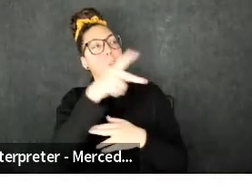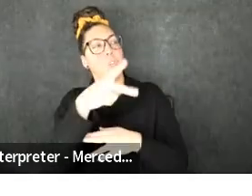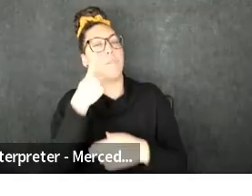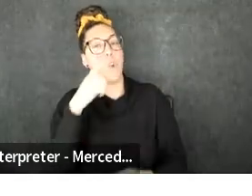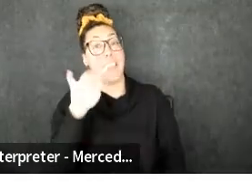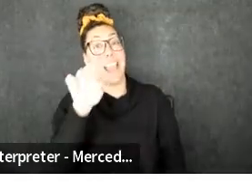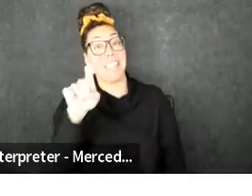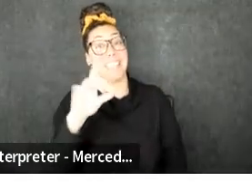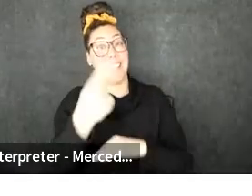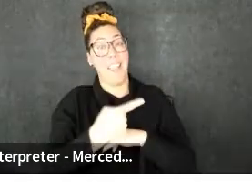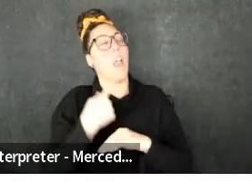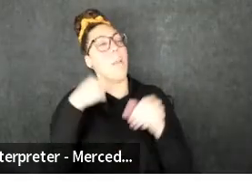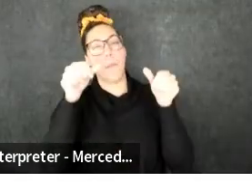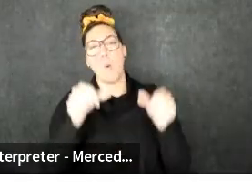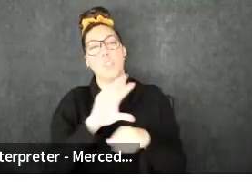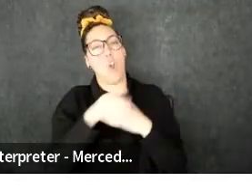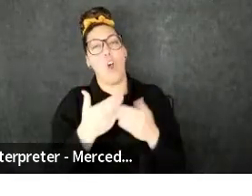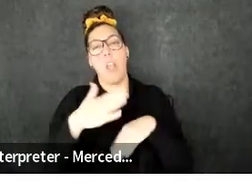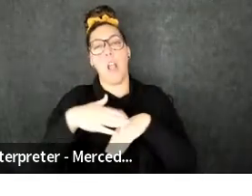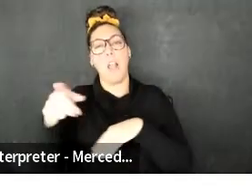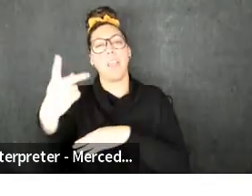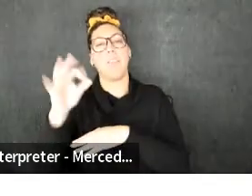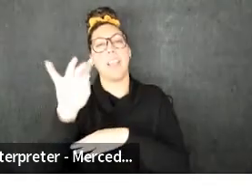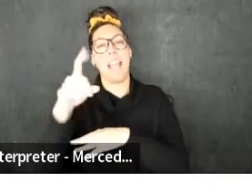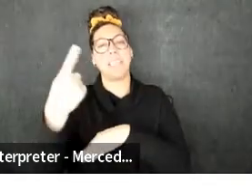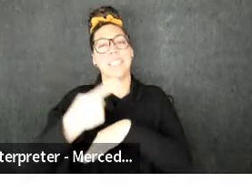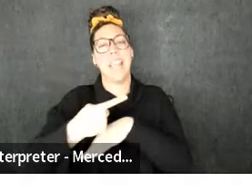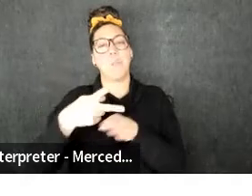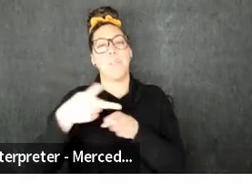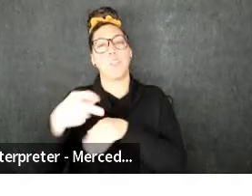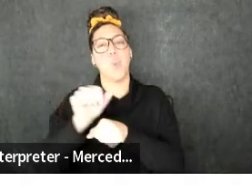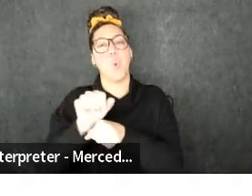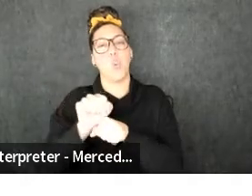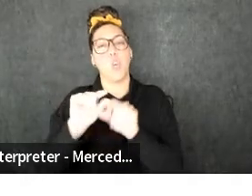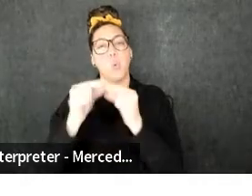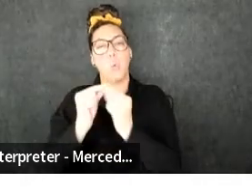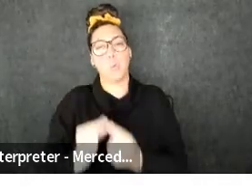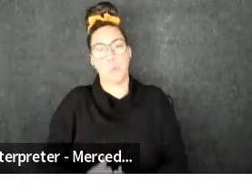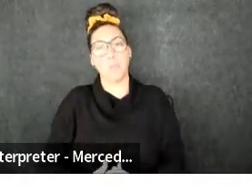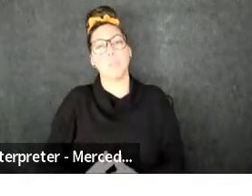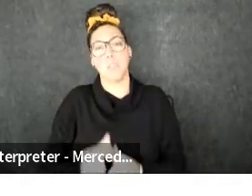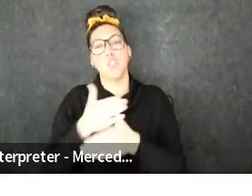on the Flex Day, Professional Development Work Groups SharePoint site. So you can also find it there.